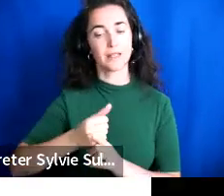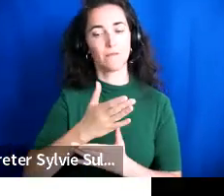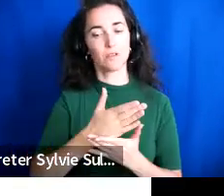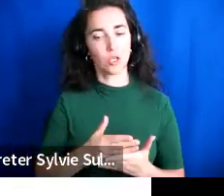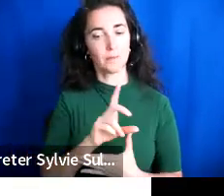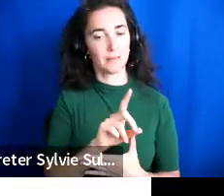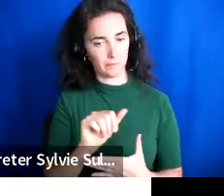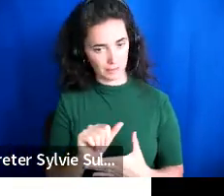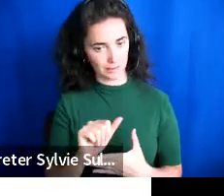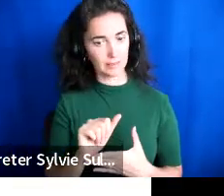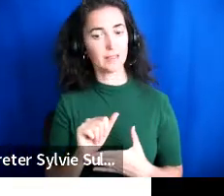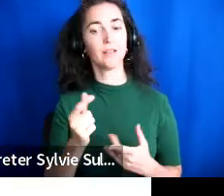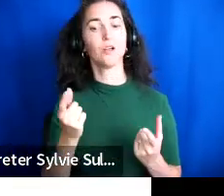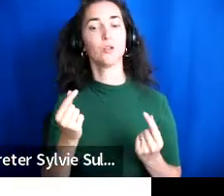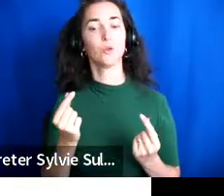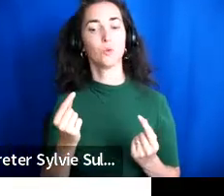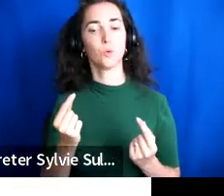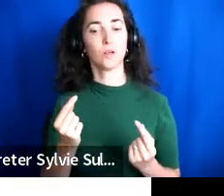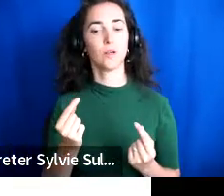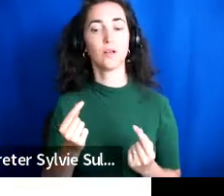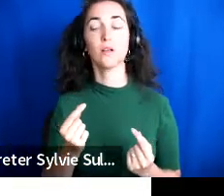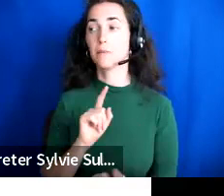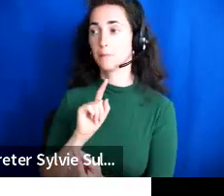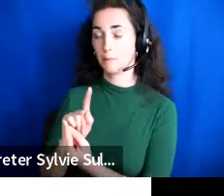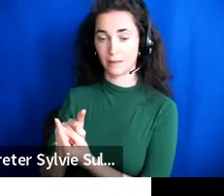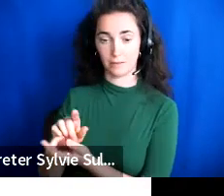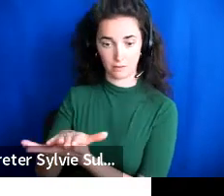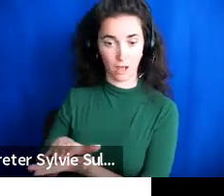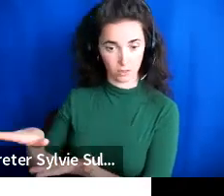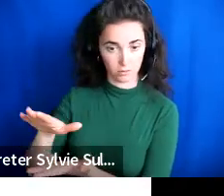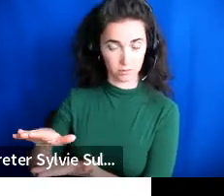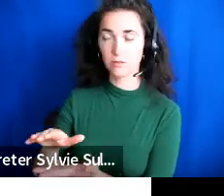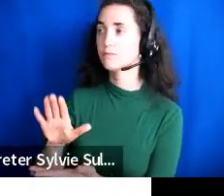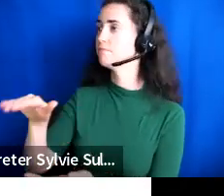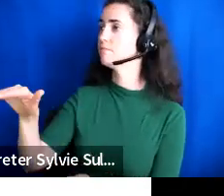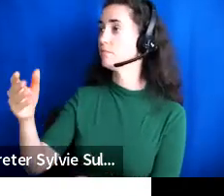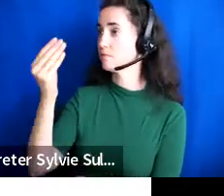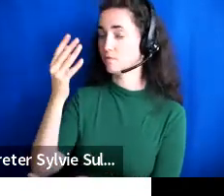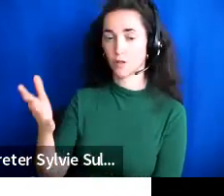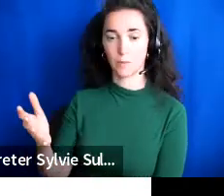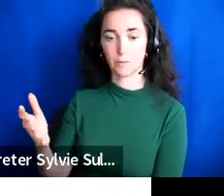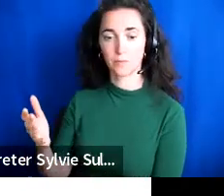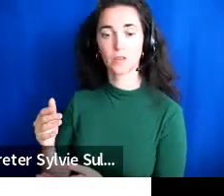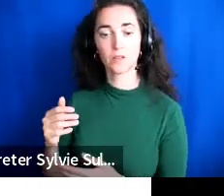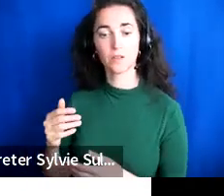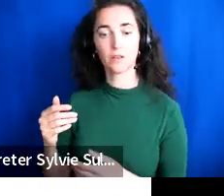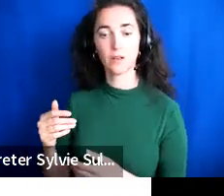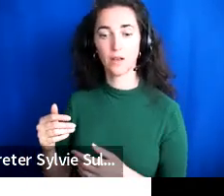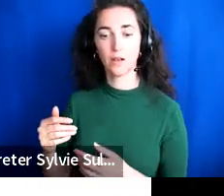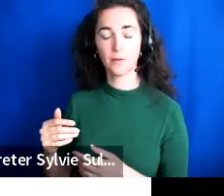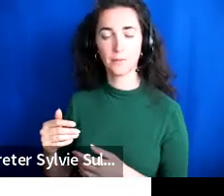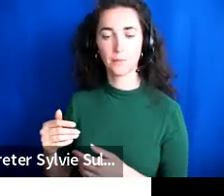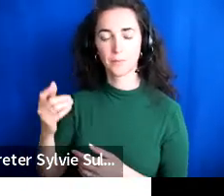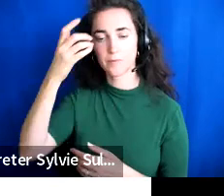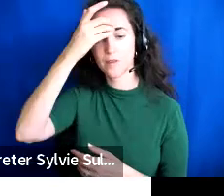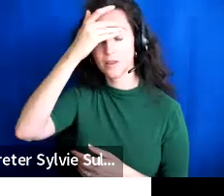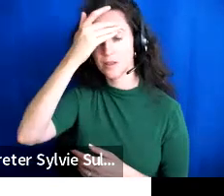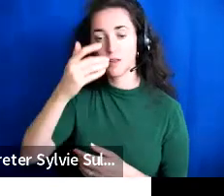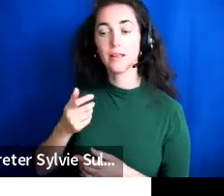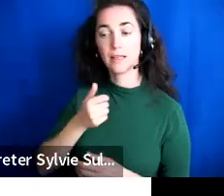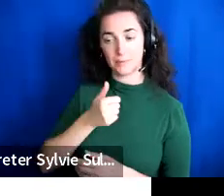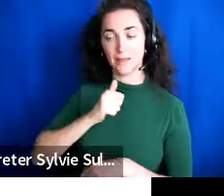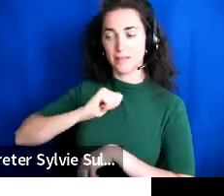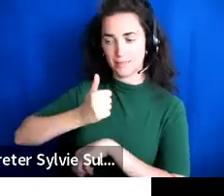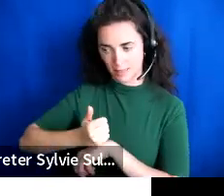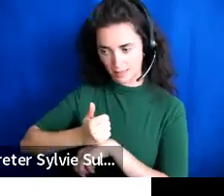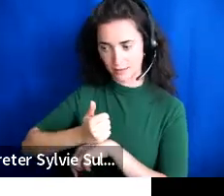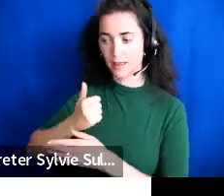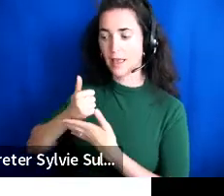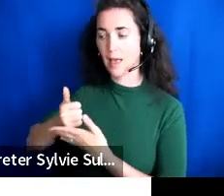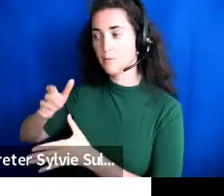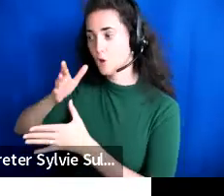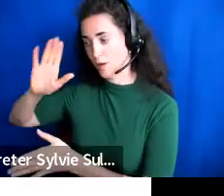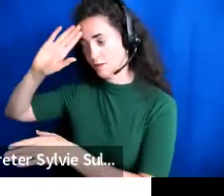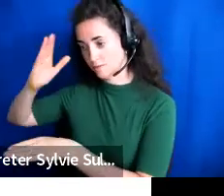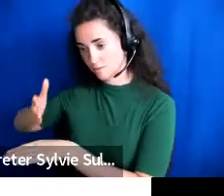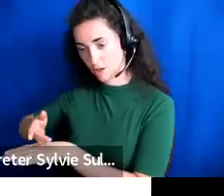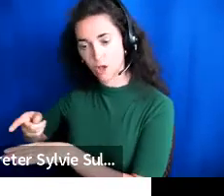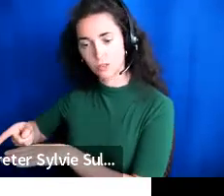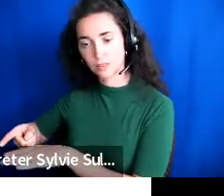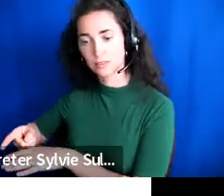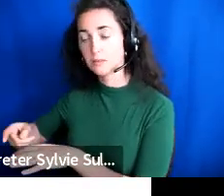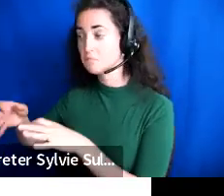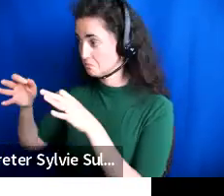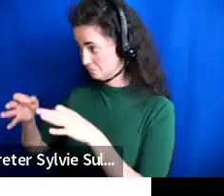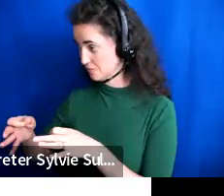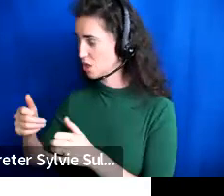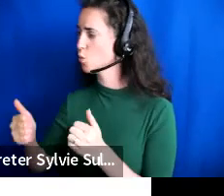He came to the campus fast, and he says some of these components himself, you know, to help his grandson, made a decision about university to enroll in.